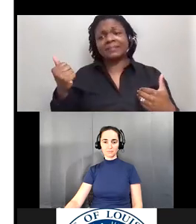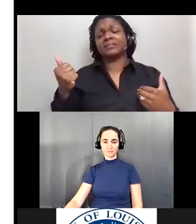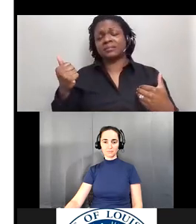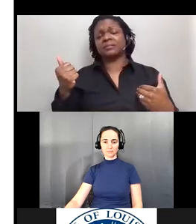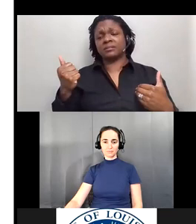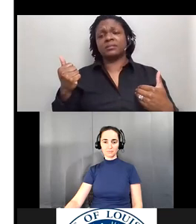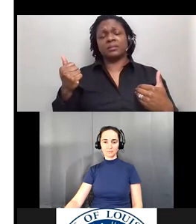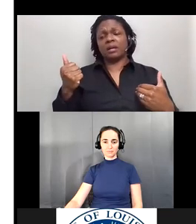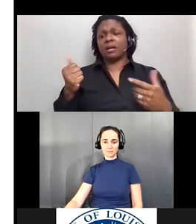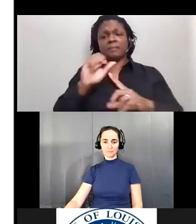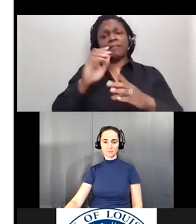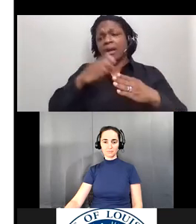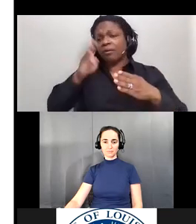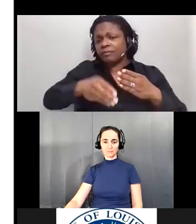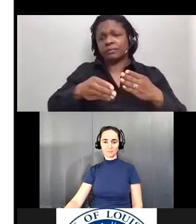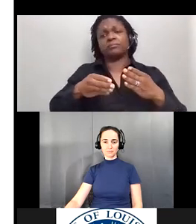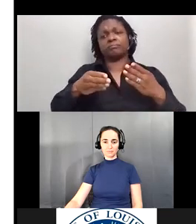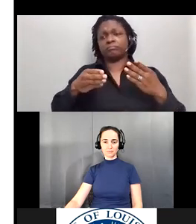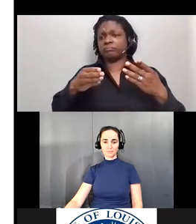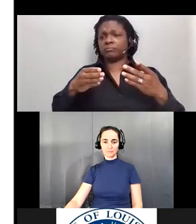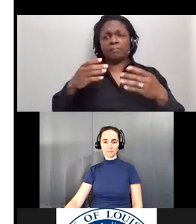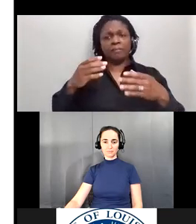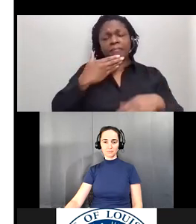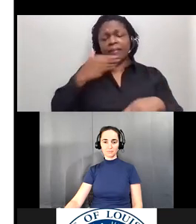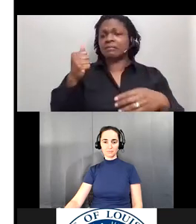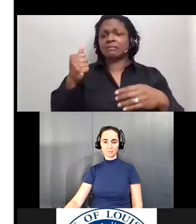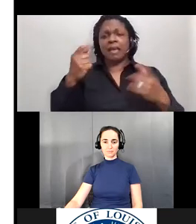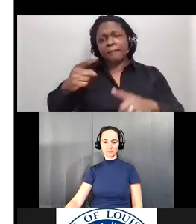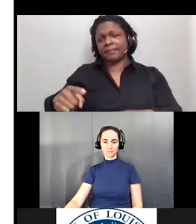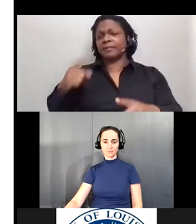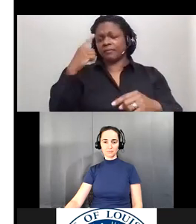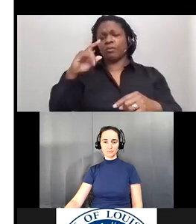15:51:07 We want the caregiver to be involved with that tracking technologies obviously